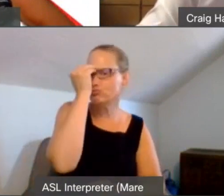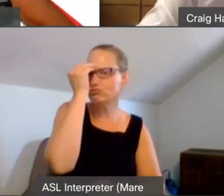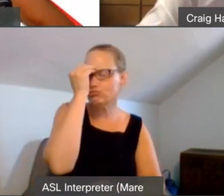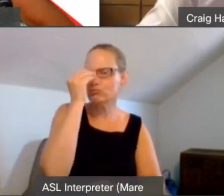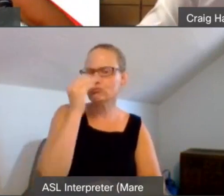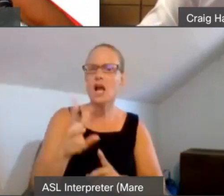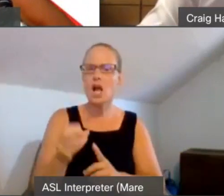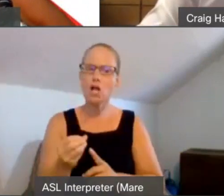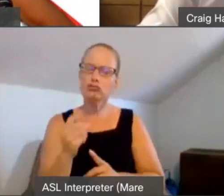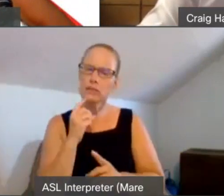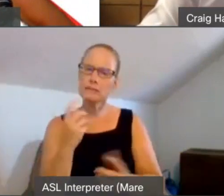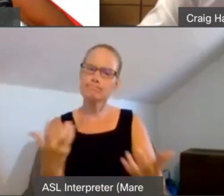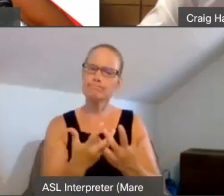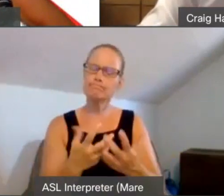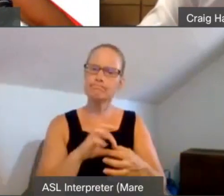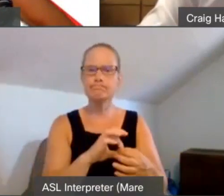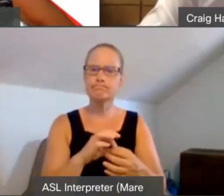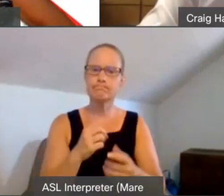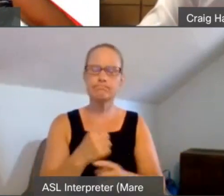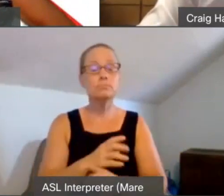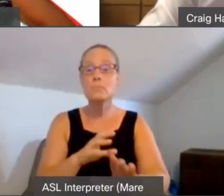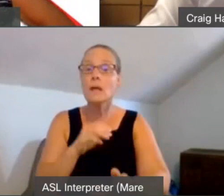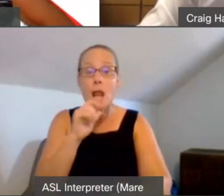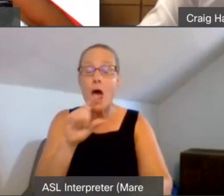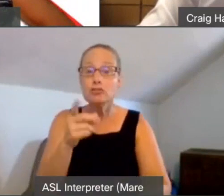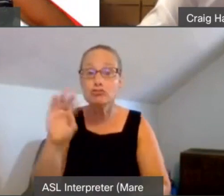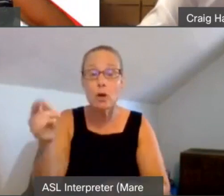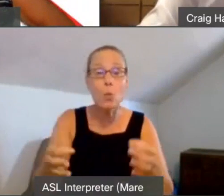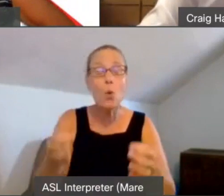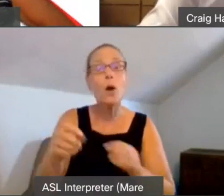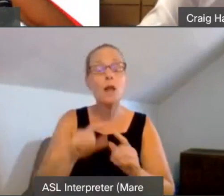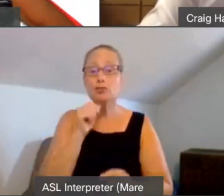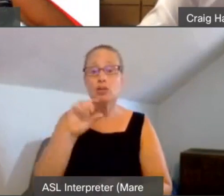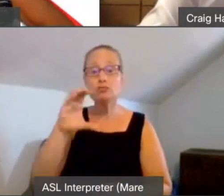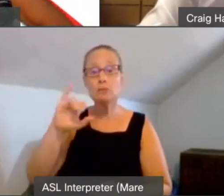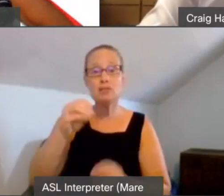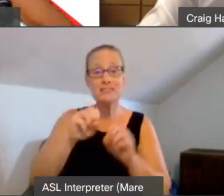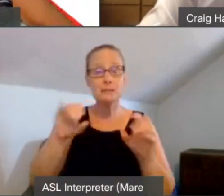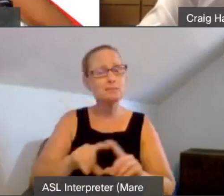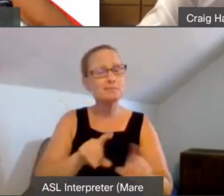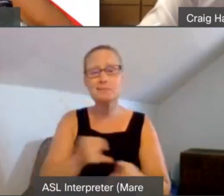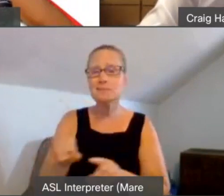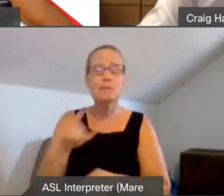This is not a drug court problem, this is at every level of not just the criminal justice system but the same thing is true in the substance use treatment